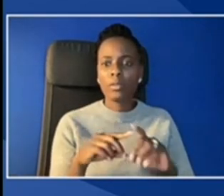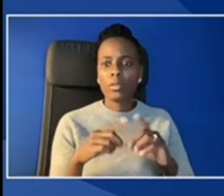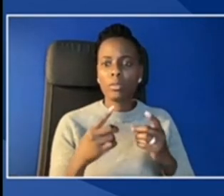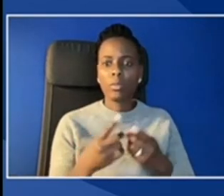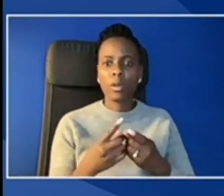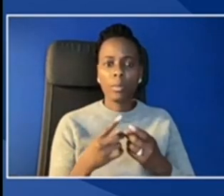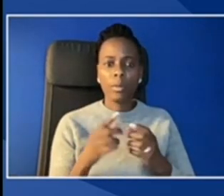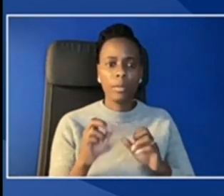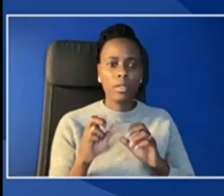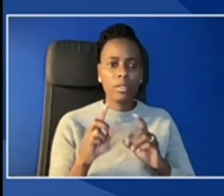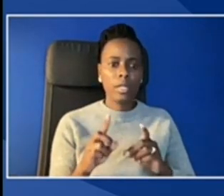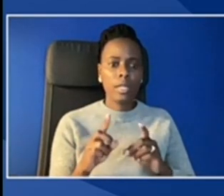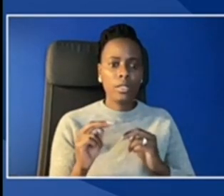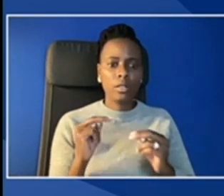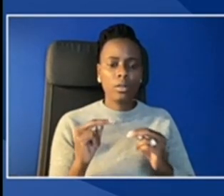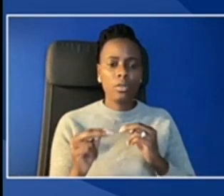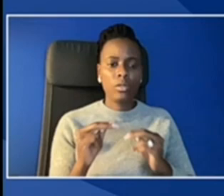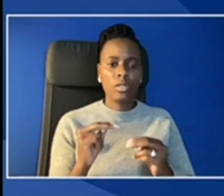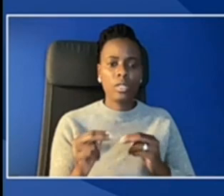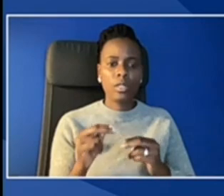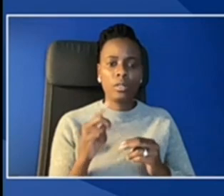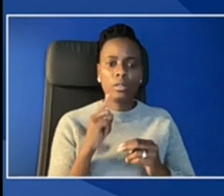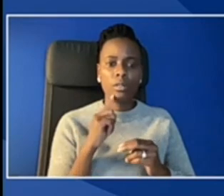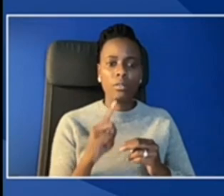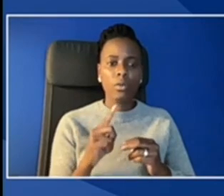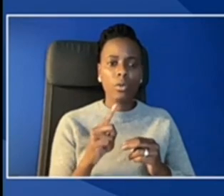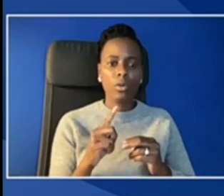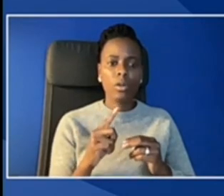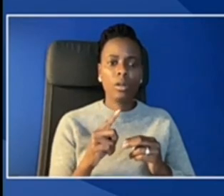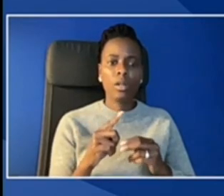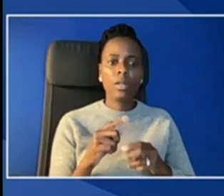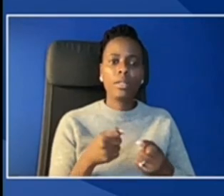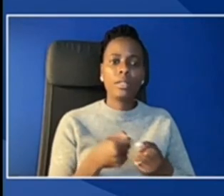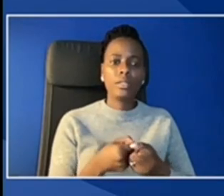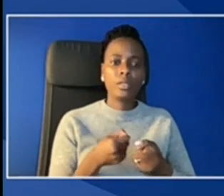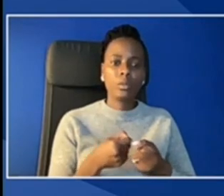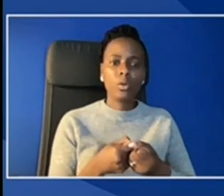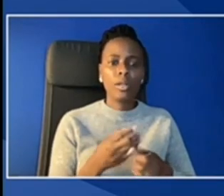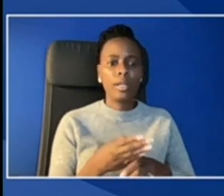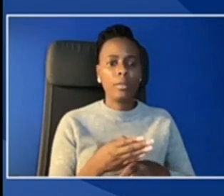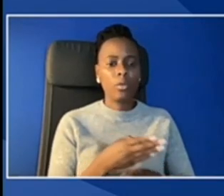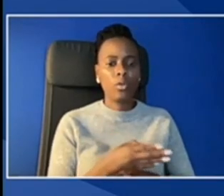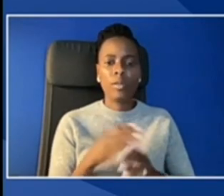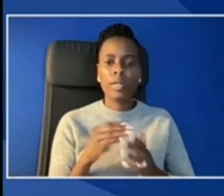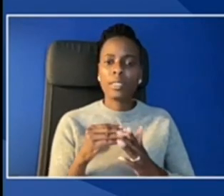dedicating their time improving the student loan system. A time feels investing in yourself and trying to become useful